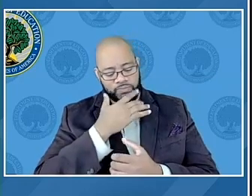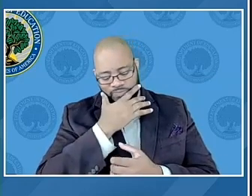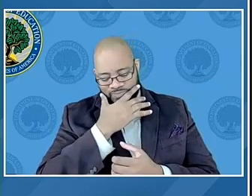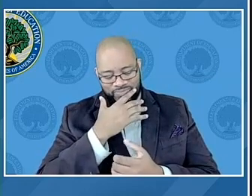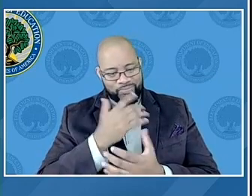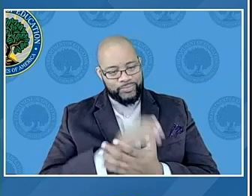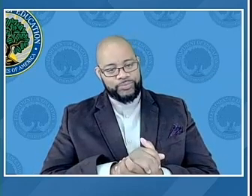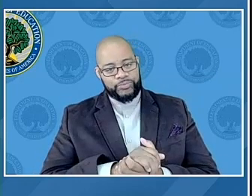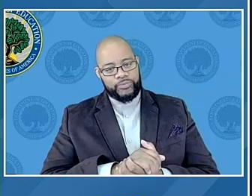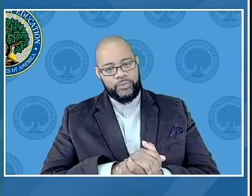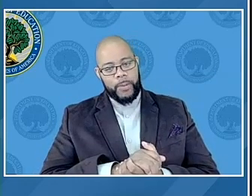Thank you, Angelika.